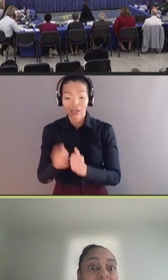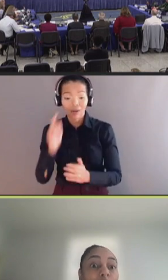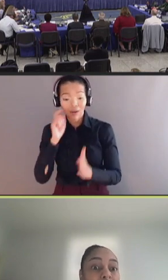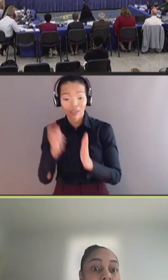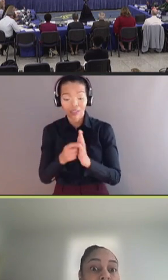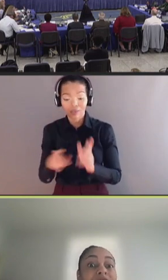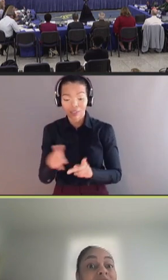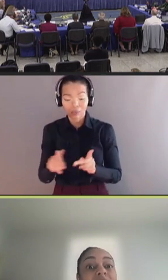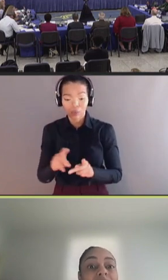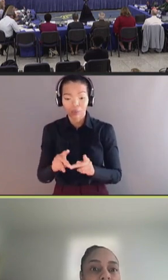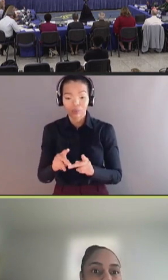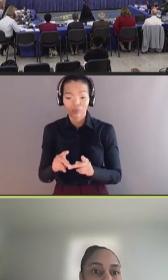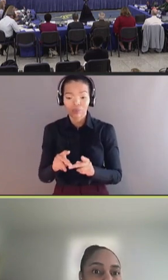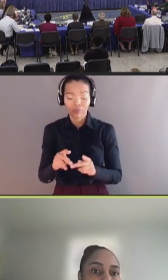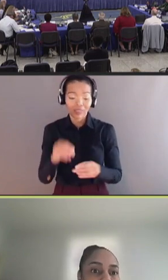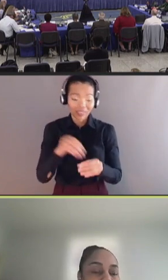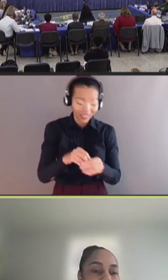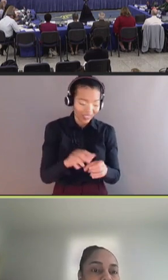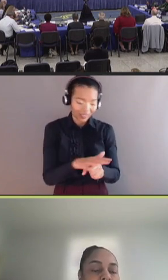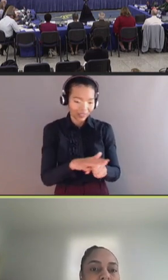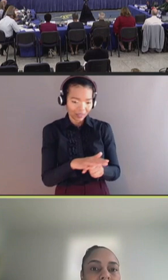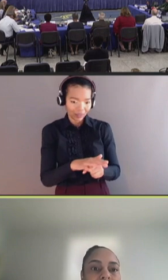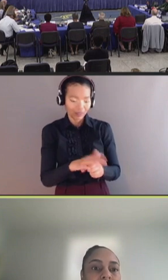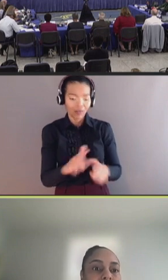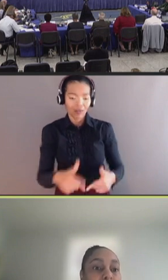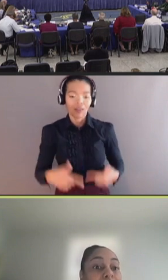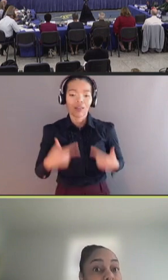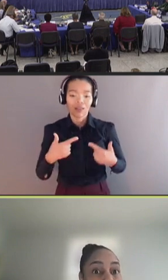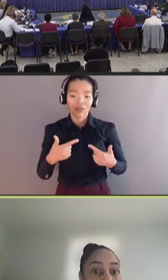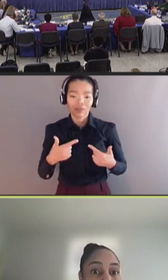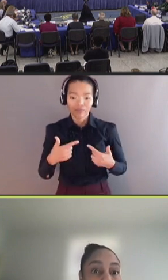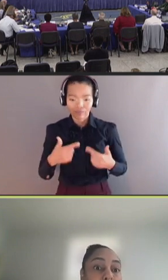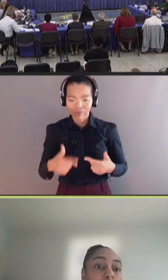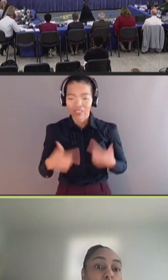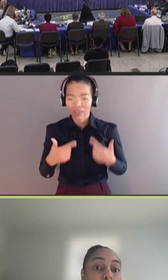and around the vicinity of long-term care facilities. Making sure that people who